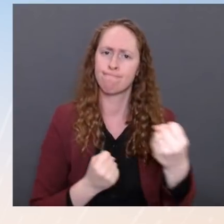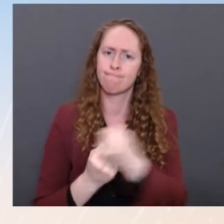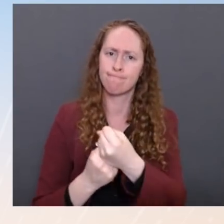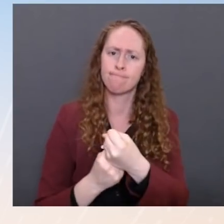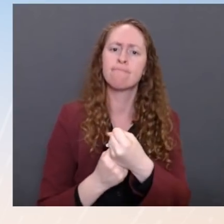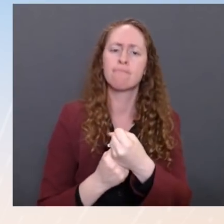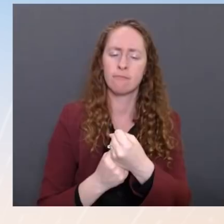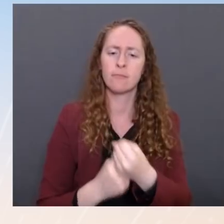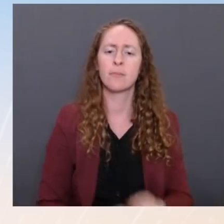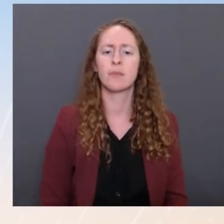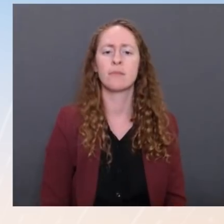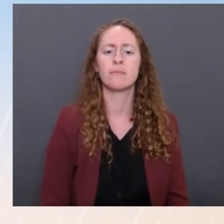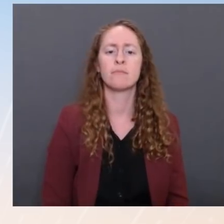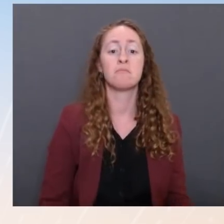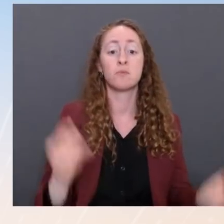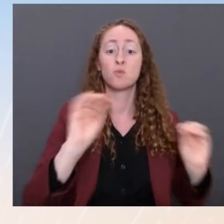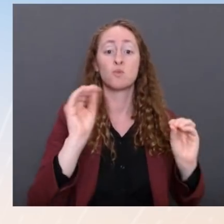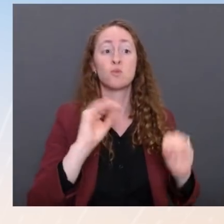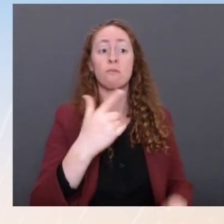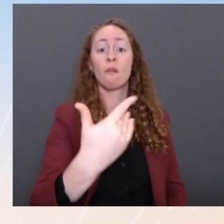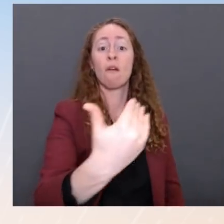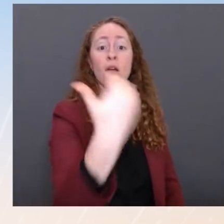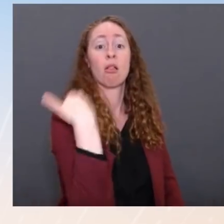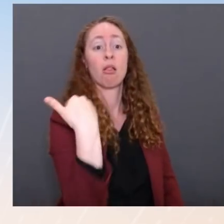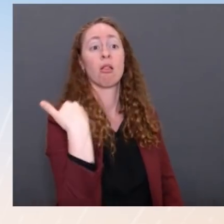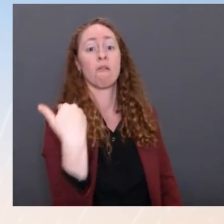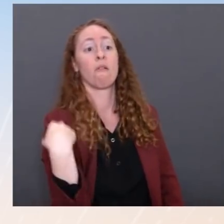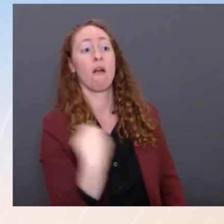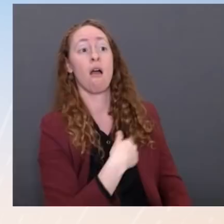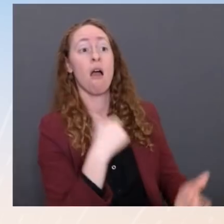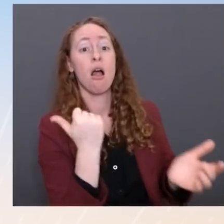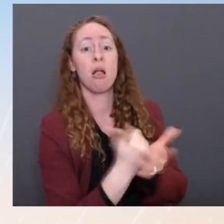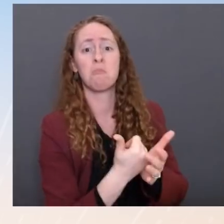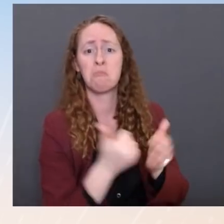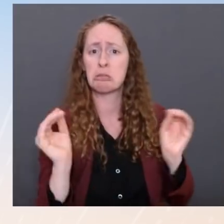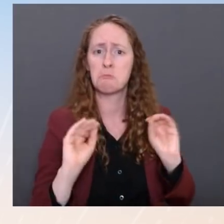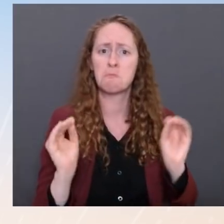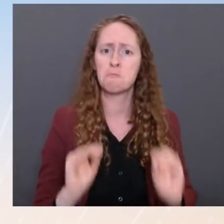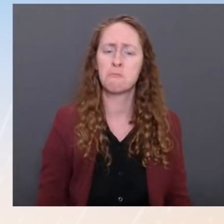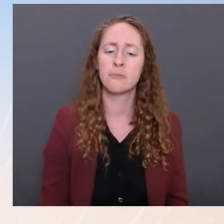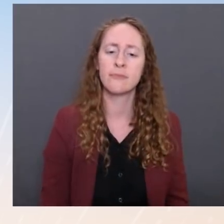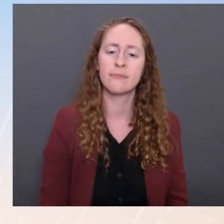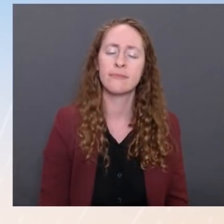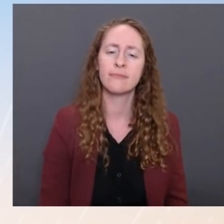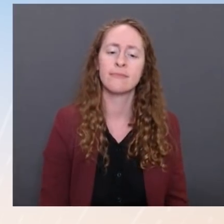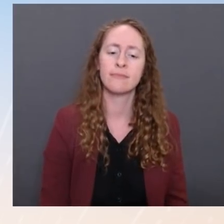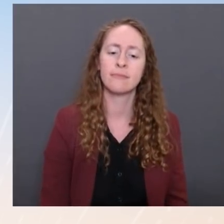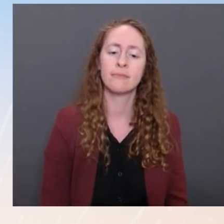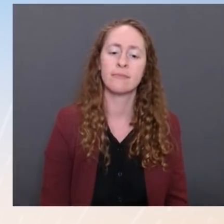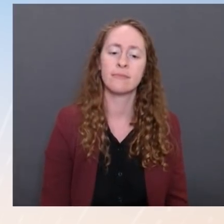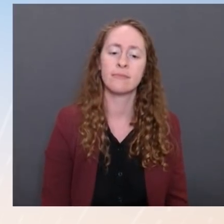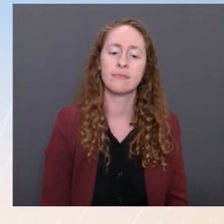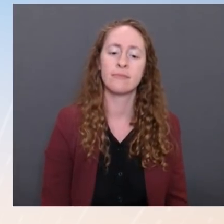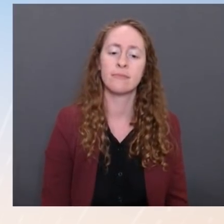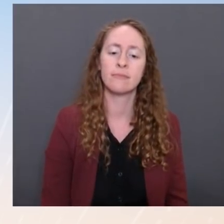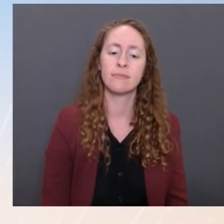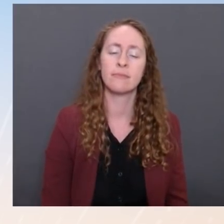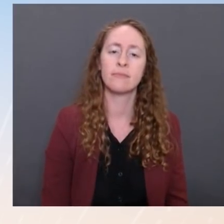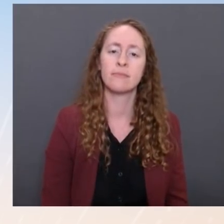and such a request would be required in order for us to do so. Go ahead. The Press: So, as part of this ultra-MAGA rollout,